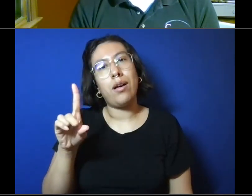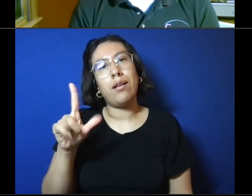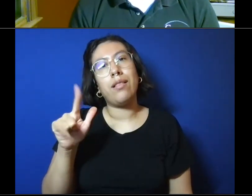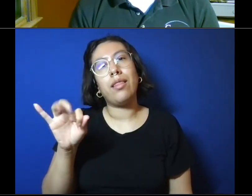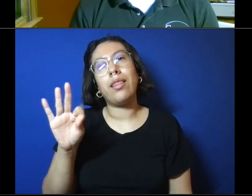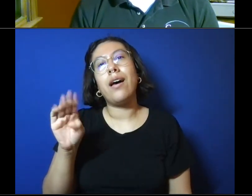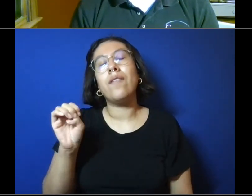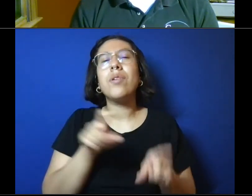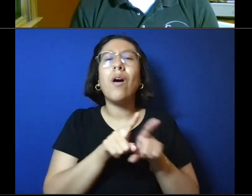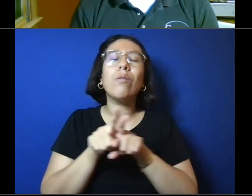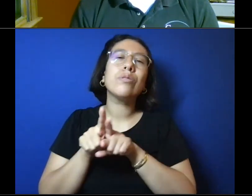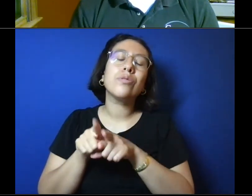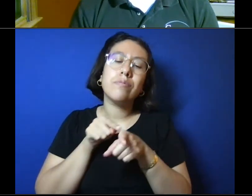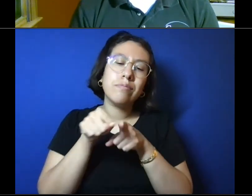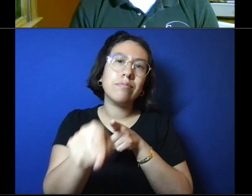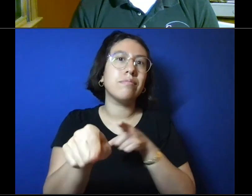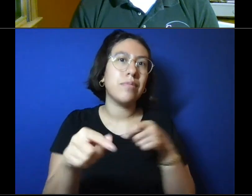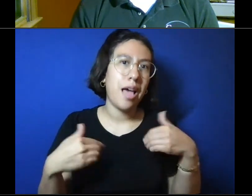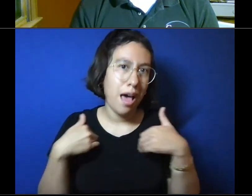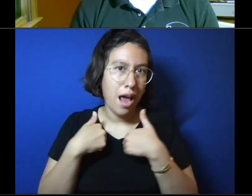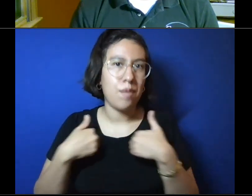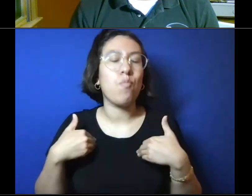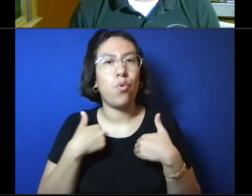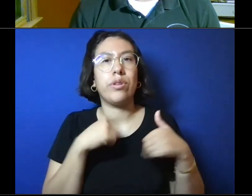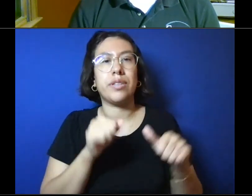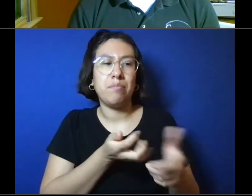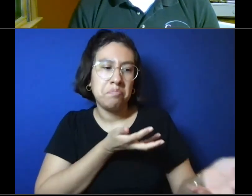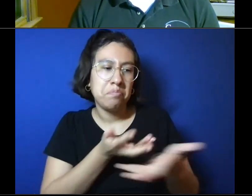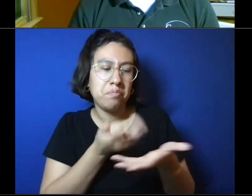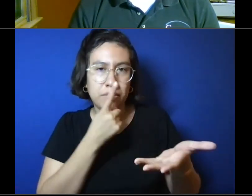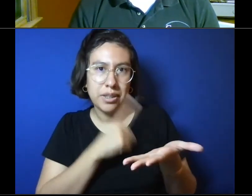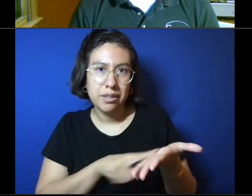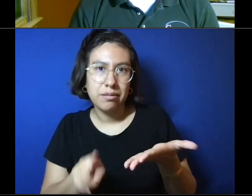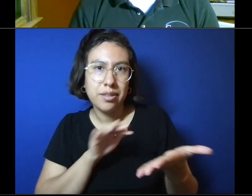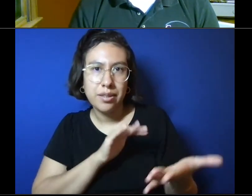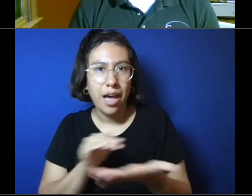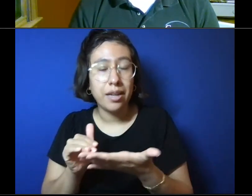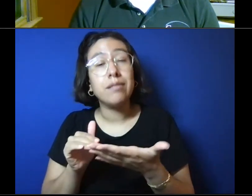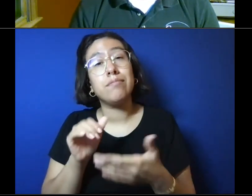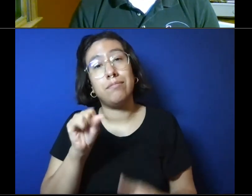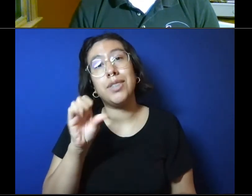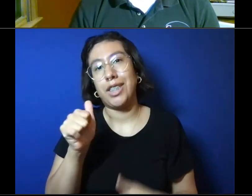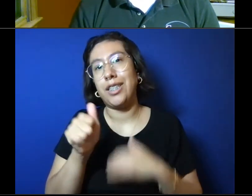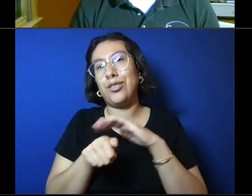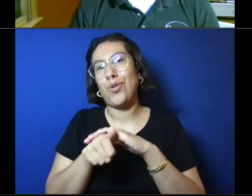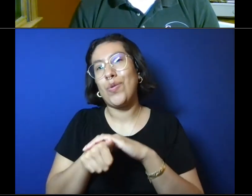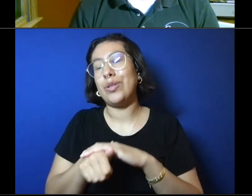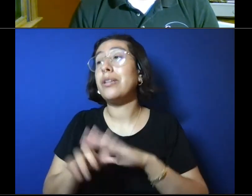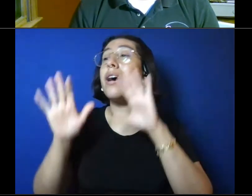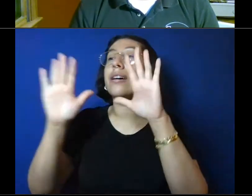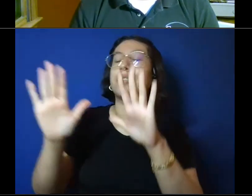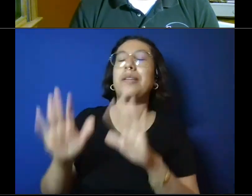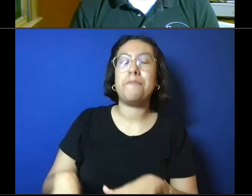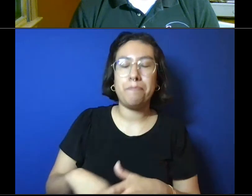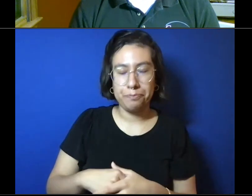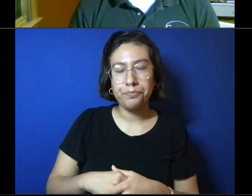that I've had a really good opportunity to interact with and study in sea turtles. Excellent, and I will say you're very lucky